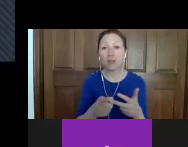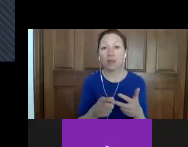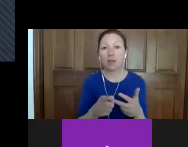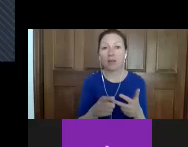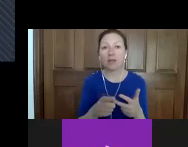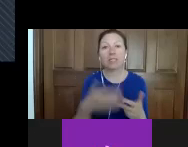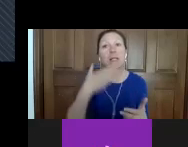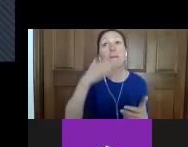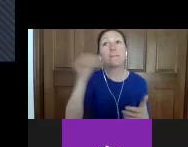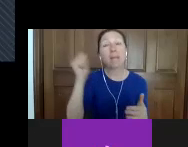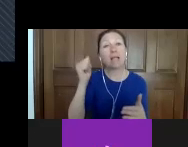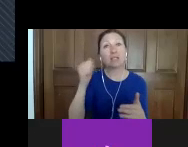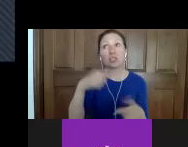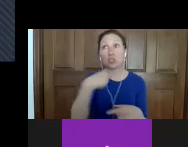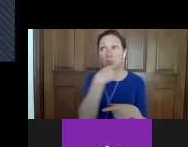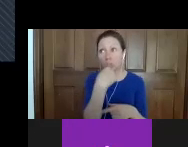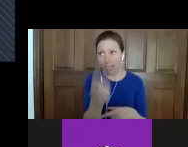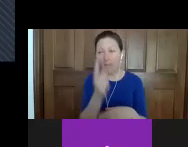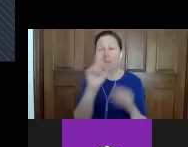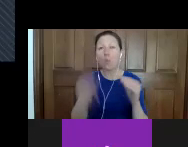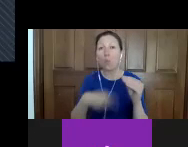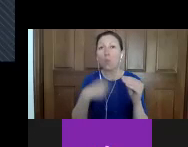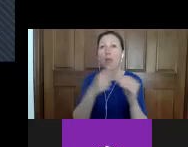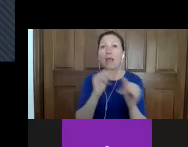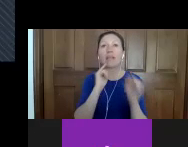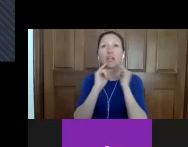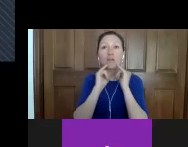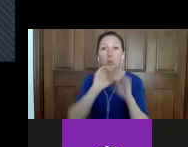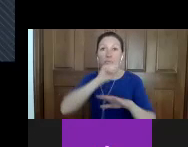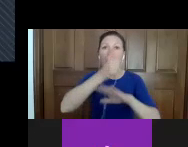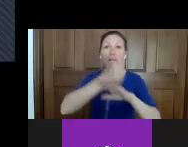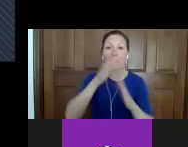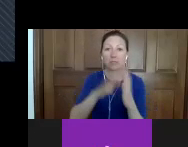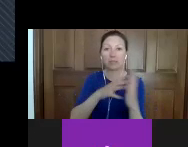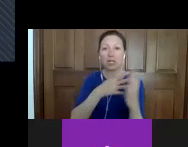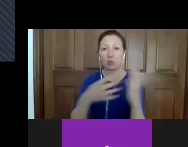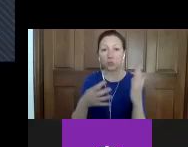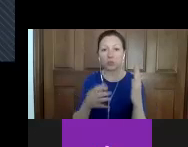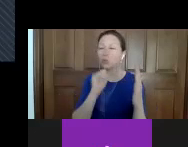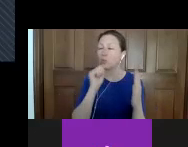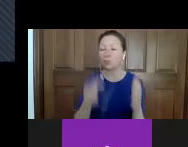back to our point about not surprising the interviewer. You've got the interview scheduled.